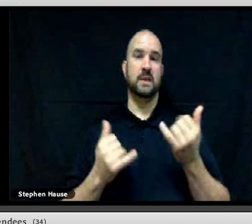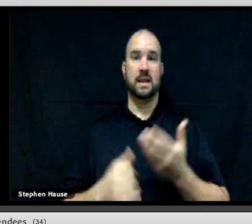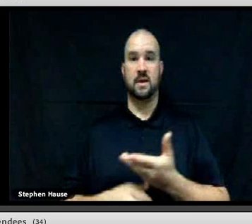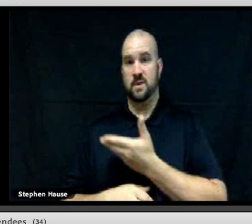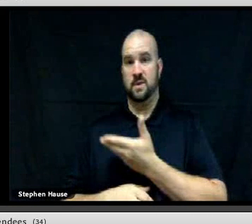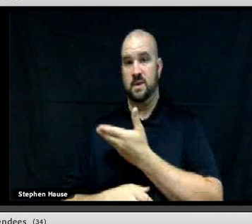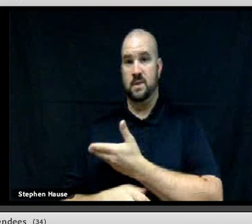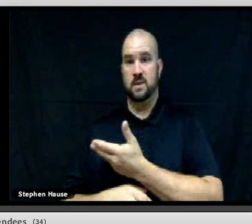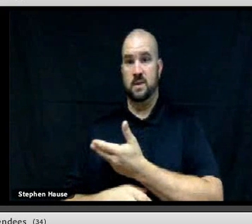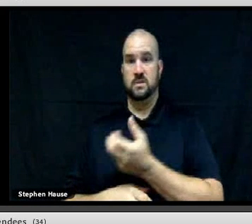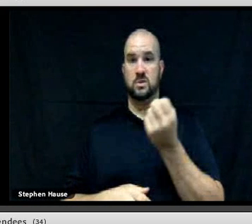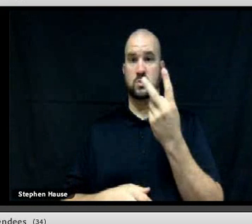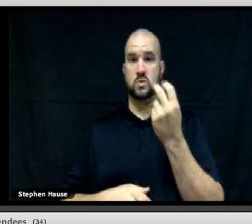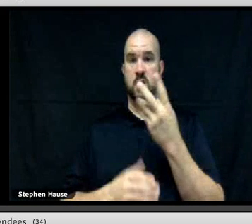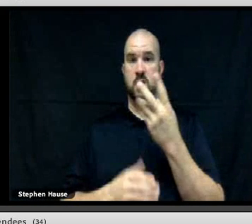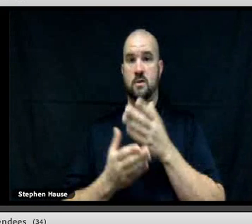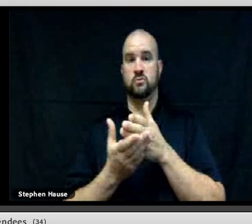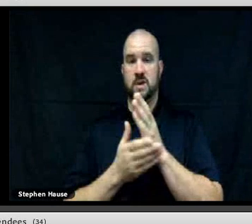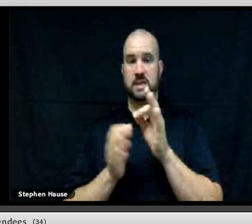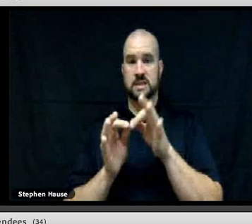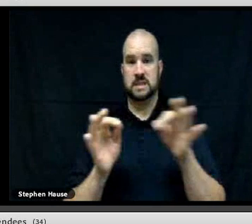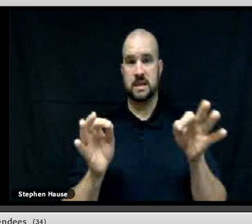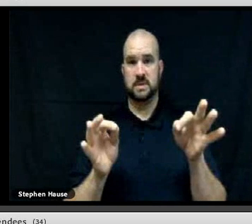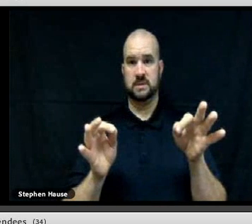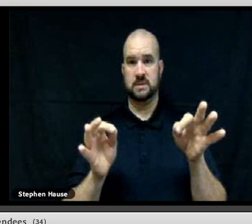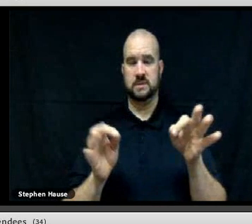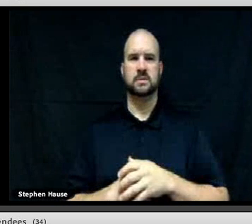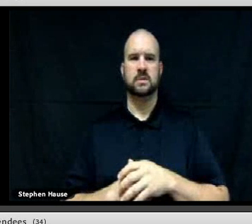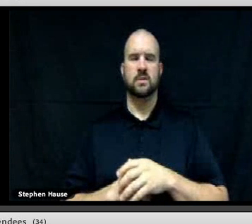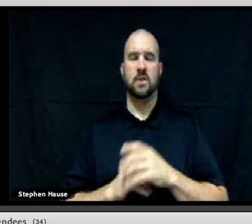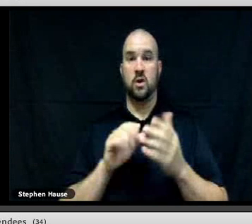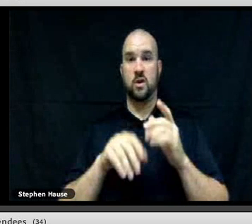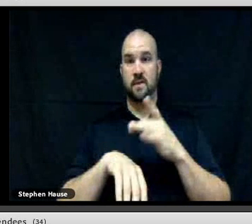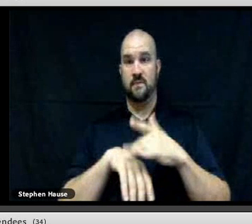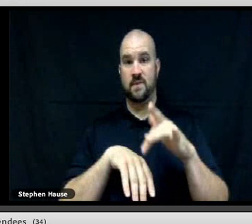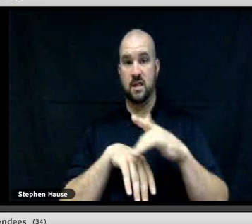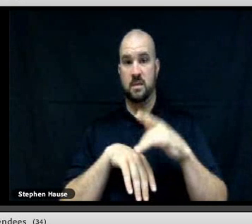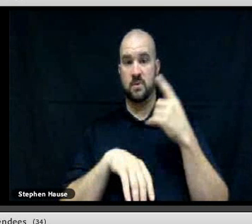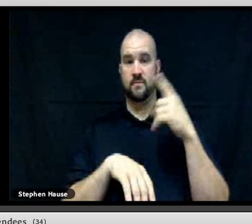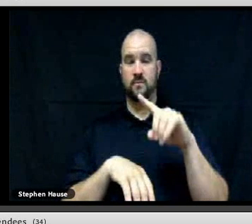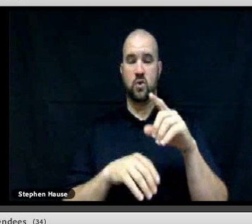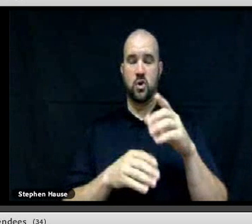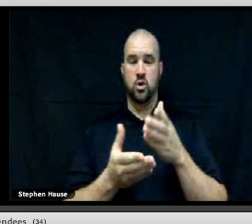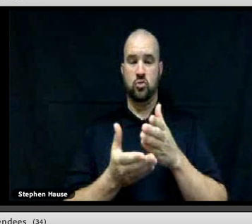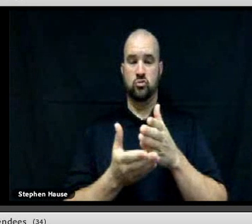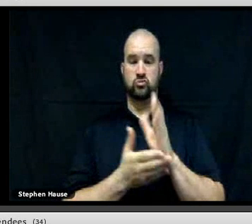are available through rightsstatements.org. Uh, they're in copyright, unknown rights holder,